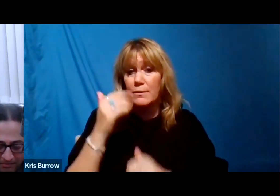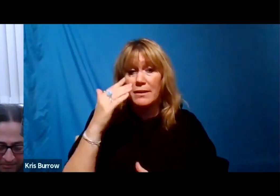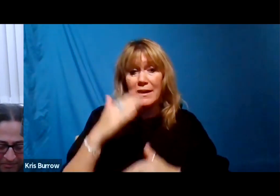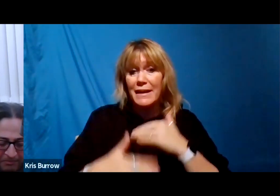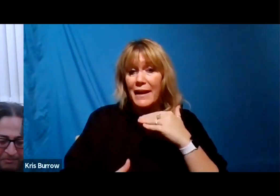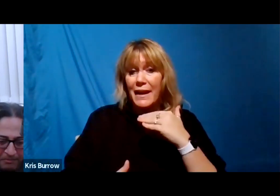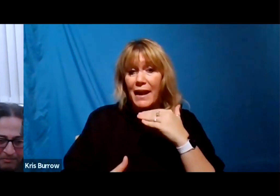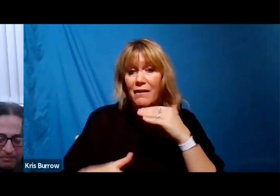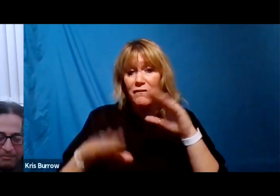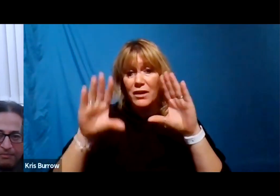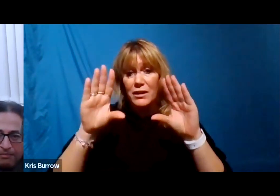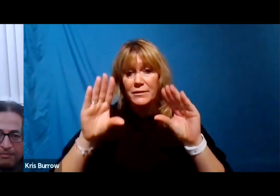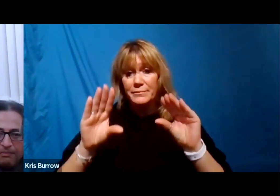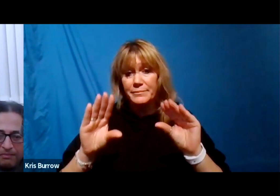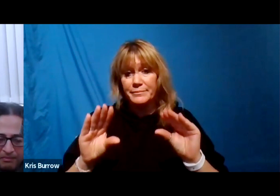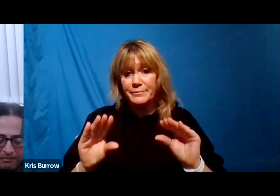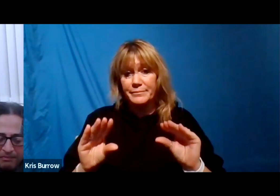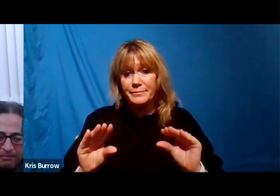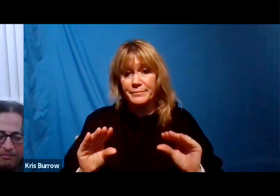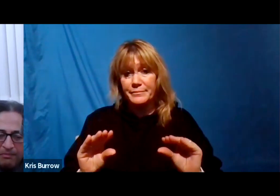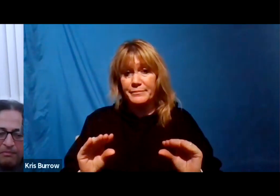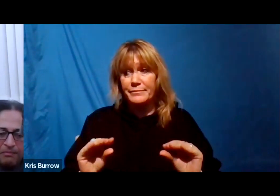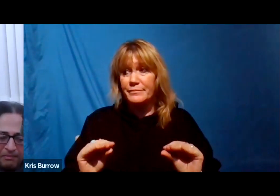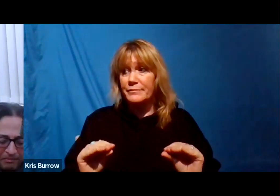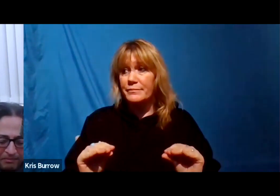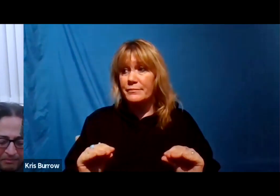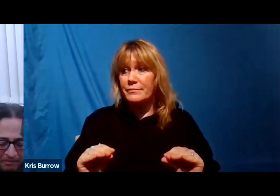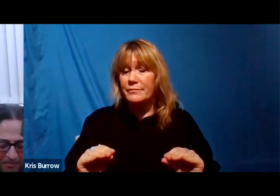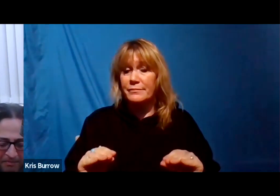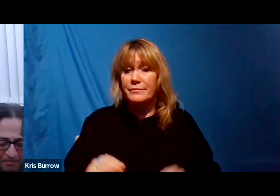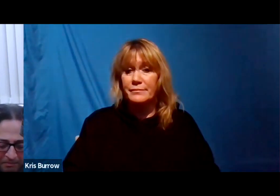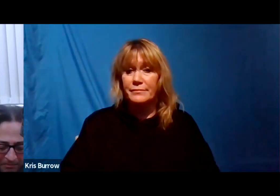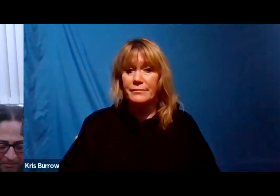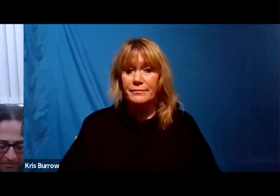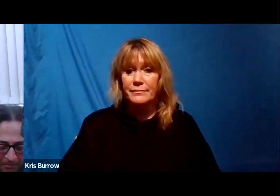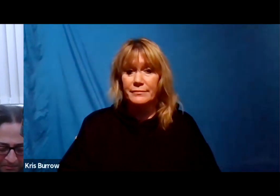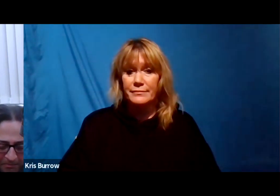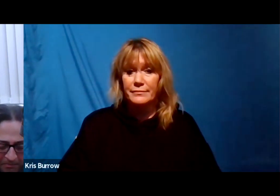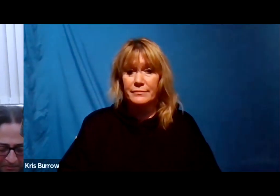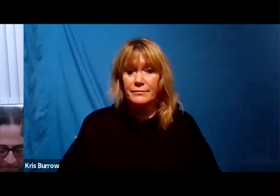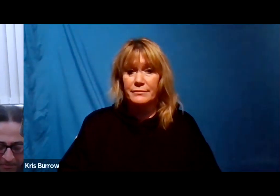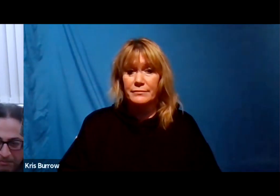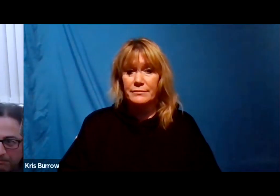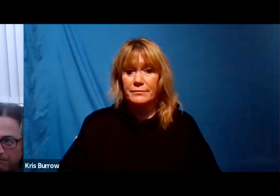your life stops drifting by